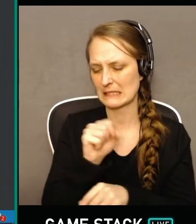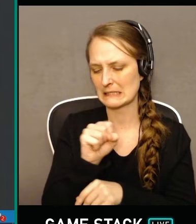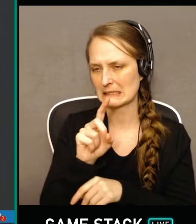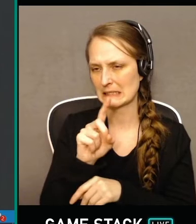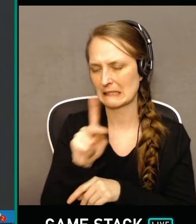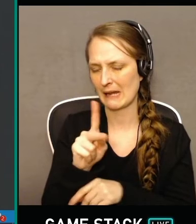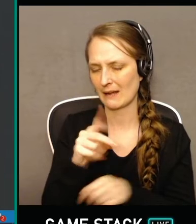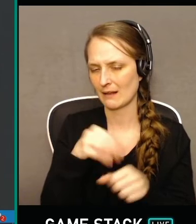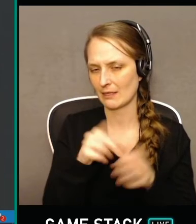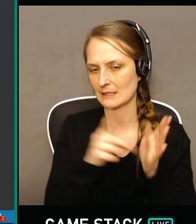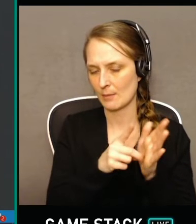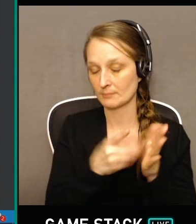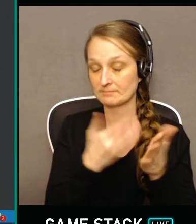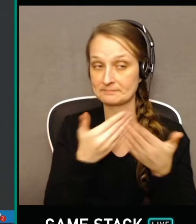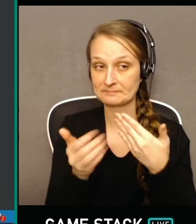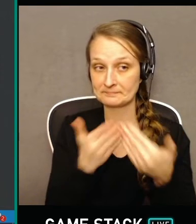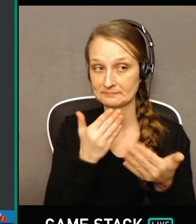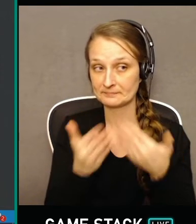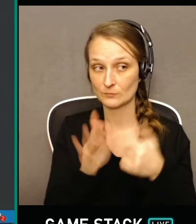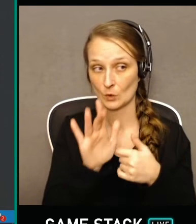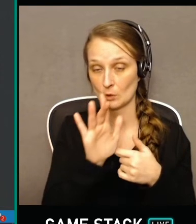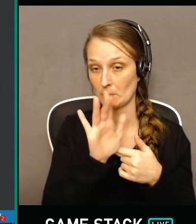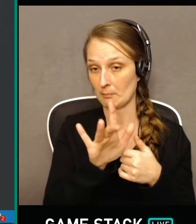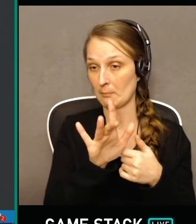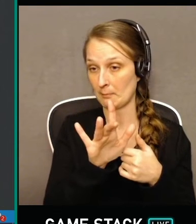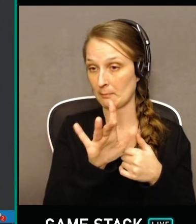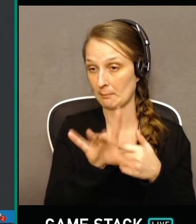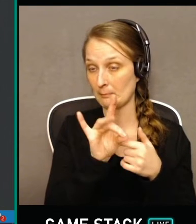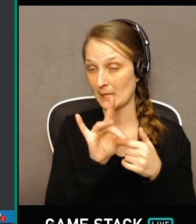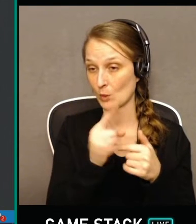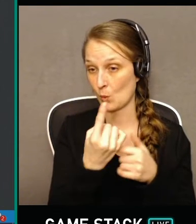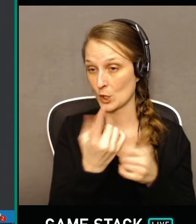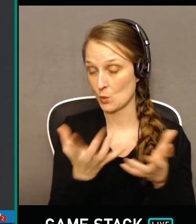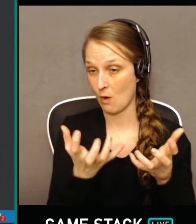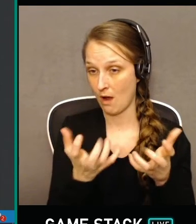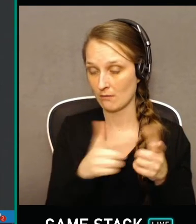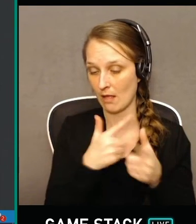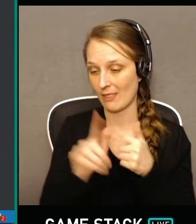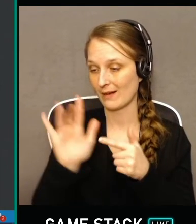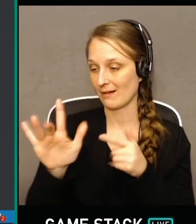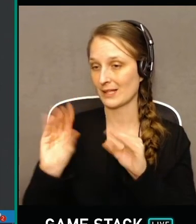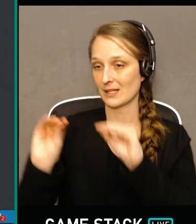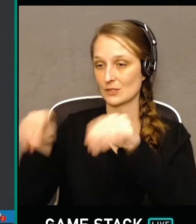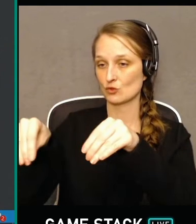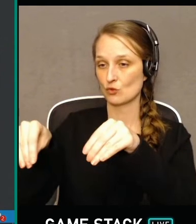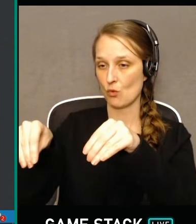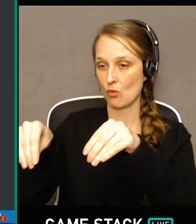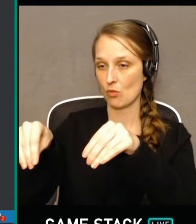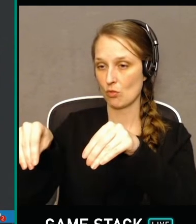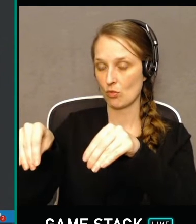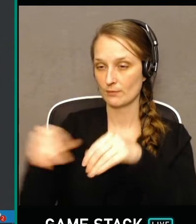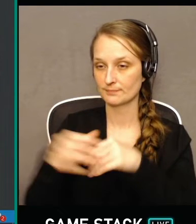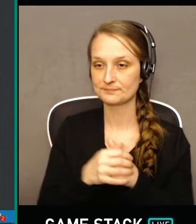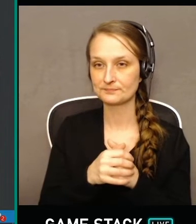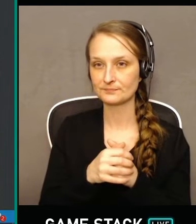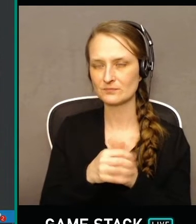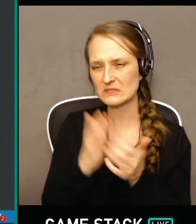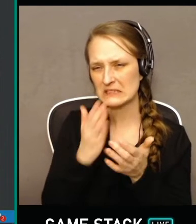Anyway, select the Agility SDK of your choice and hit install. There's some small changes you need to make that I'll